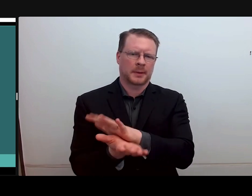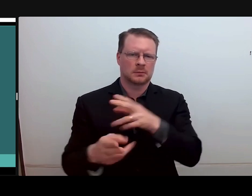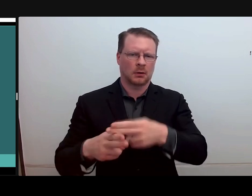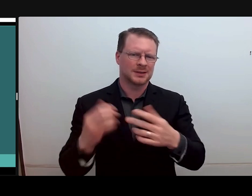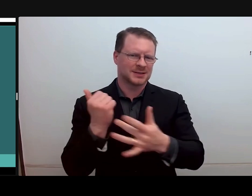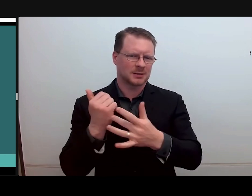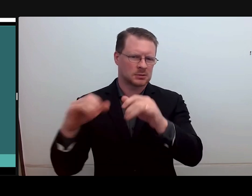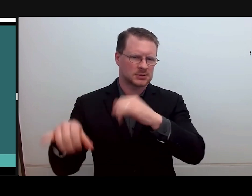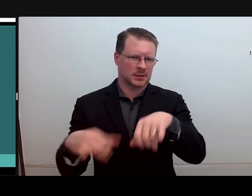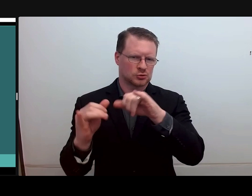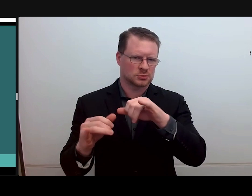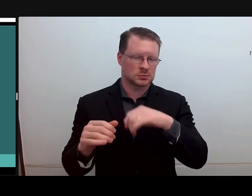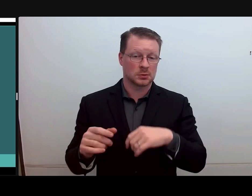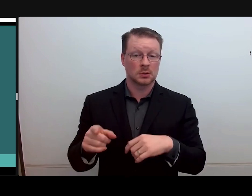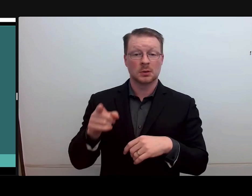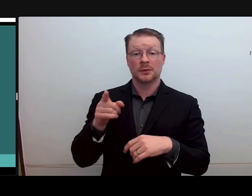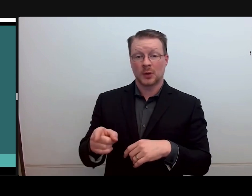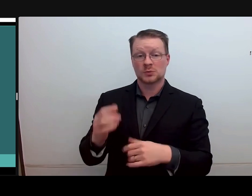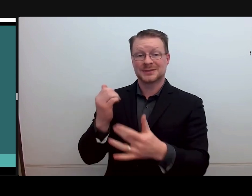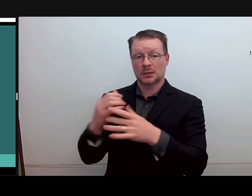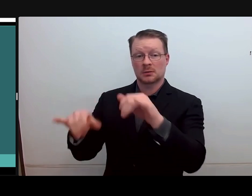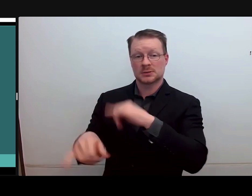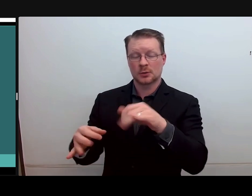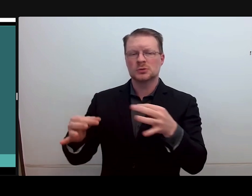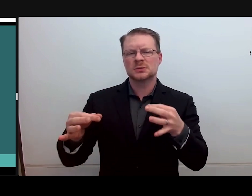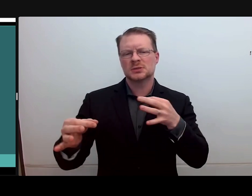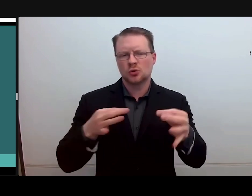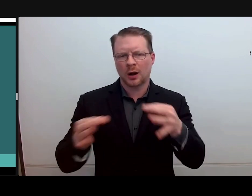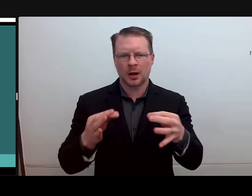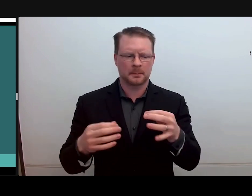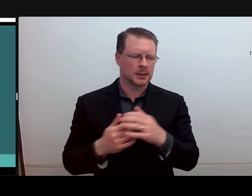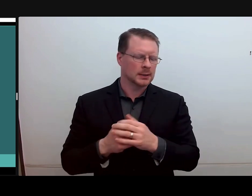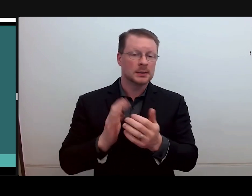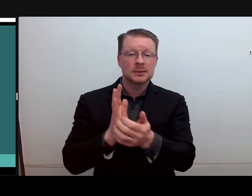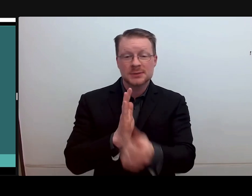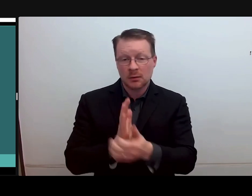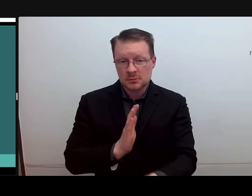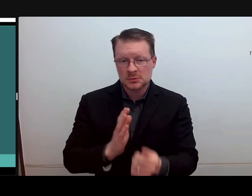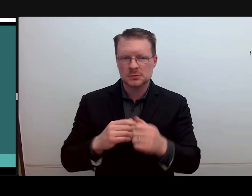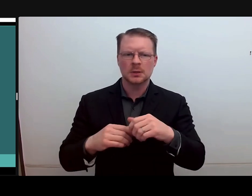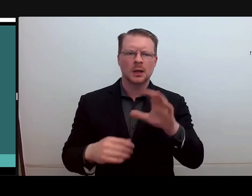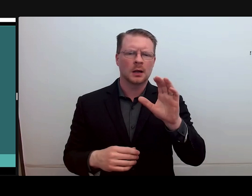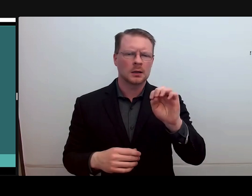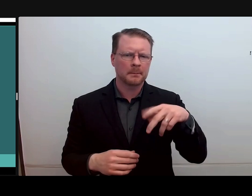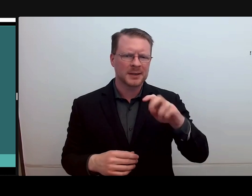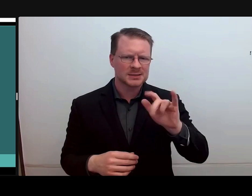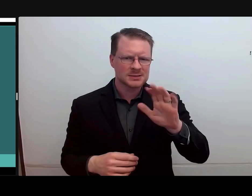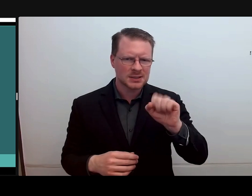have a document called the technical standards document. Those technical standards describe the skills,